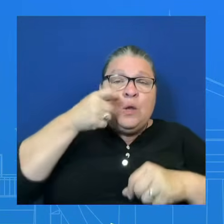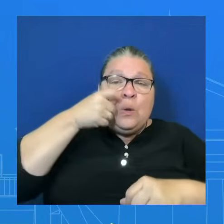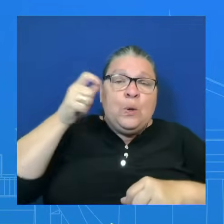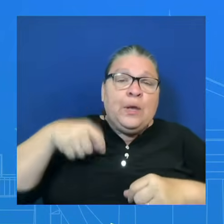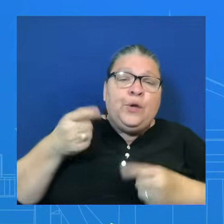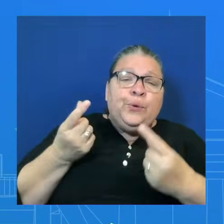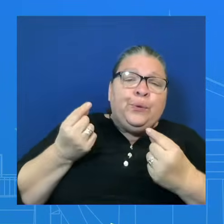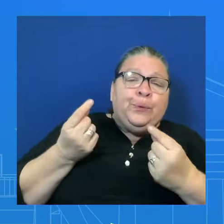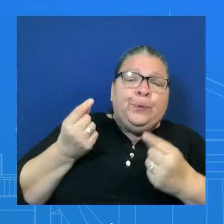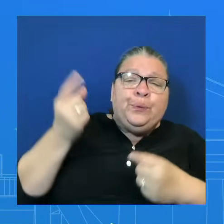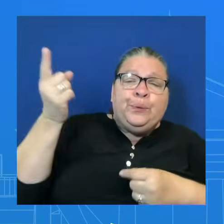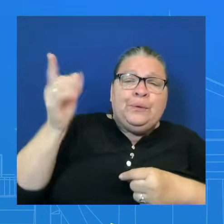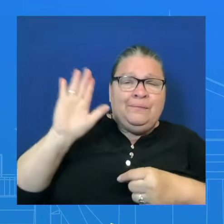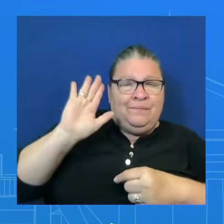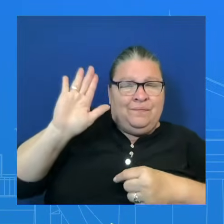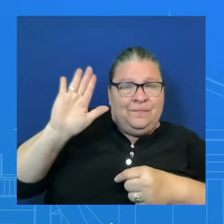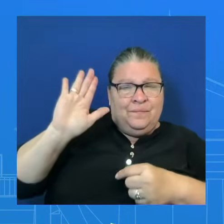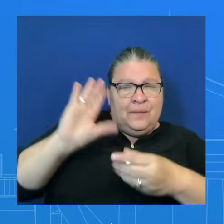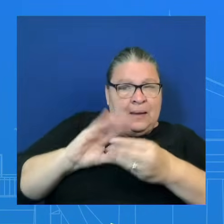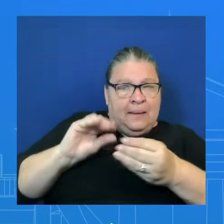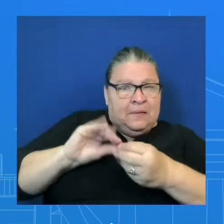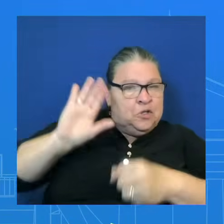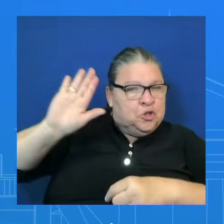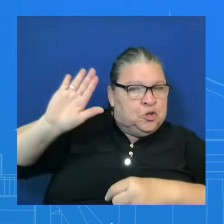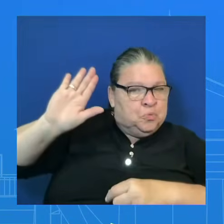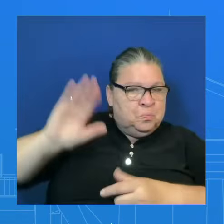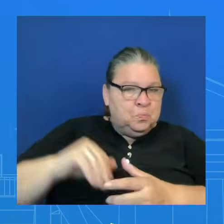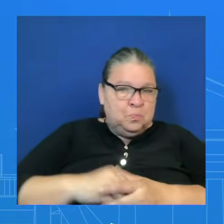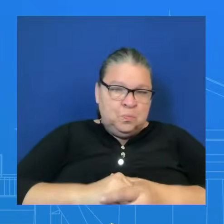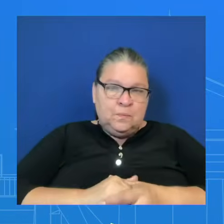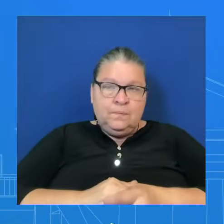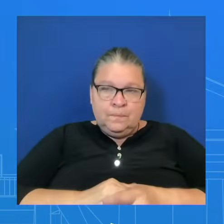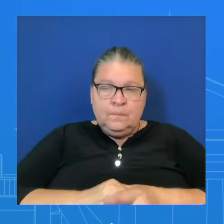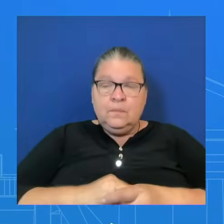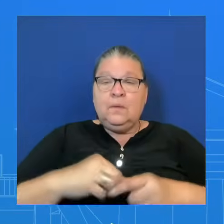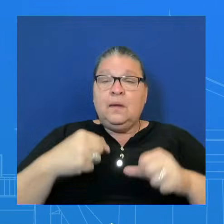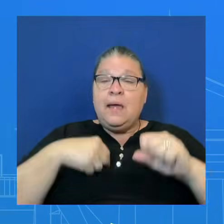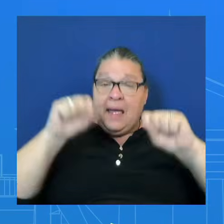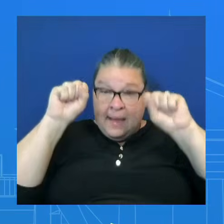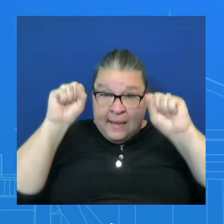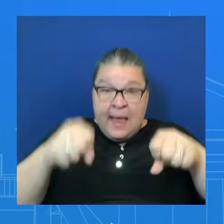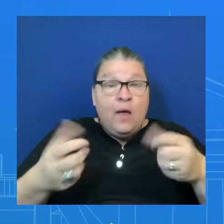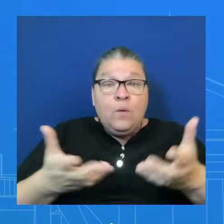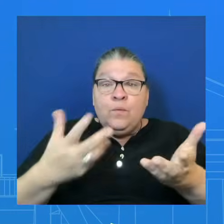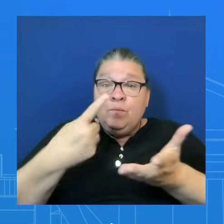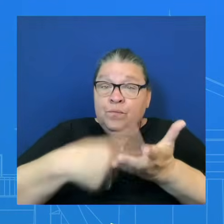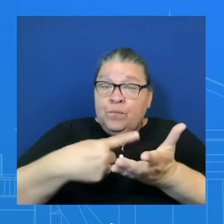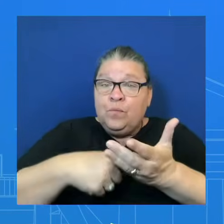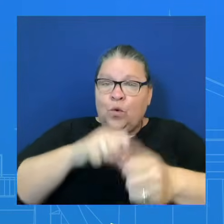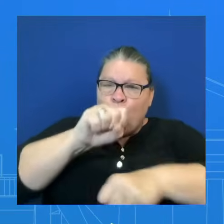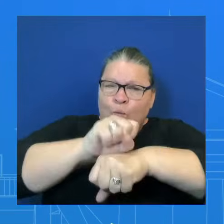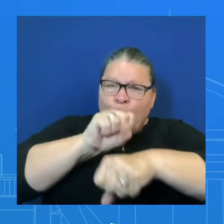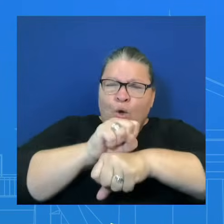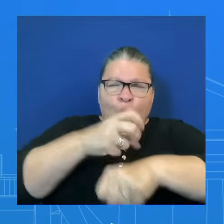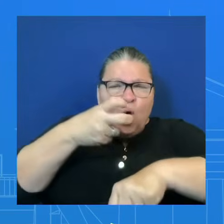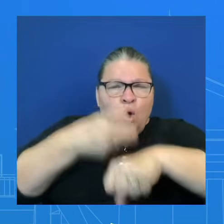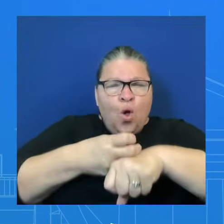What I can speak to is how hard we work to prepare them to be ready. So whether it's starting now or starting soon,